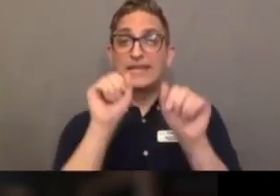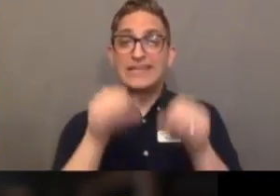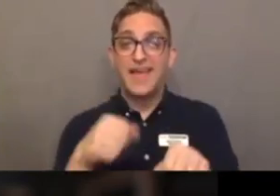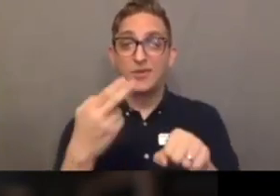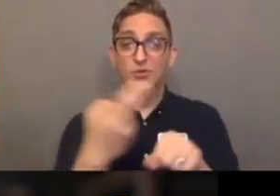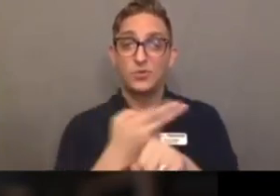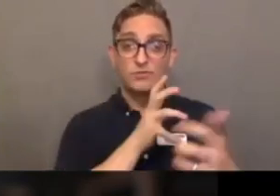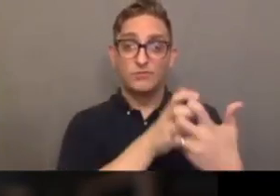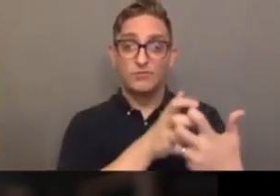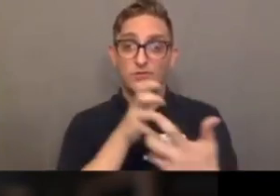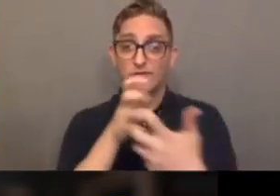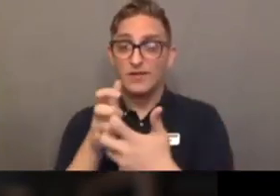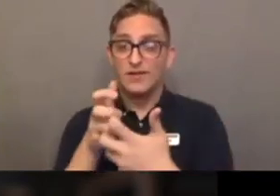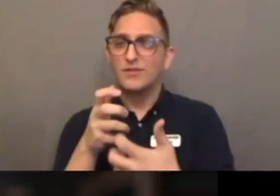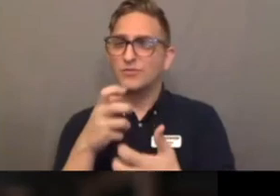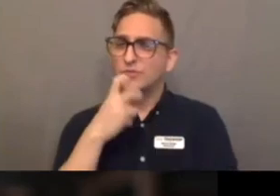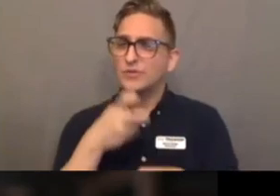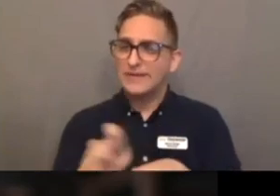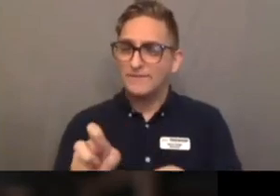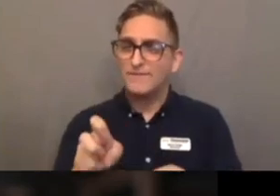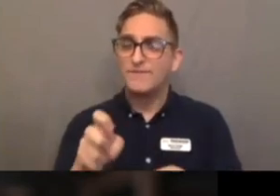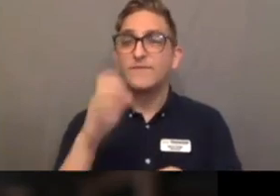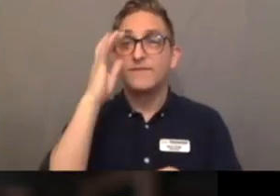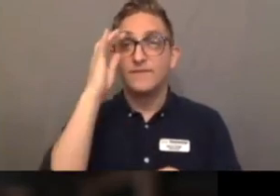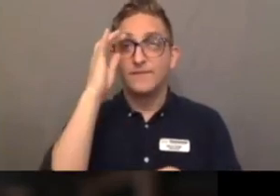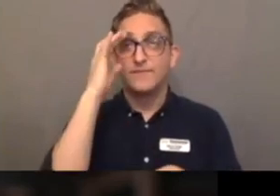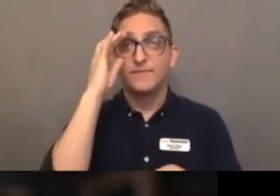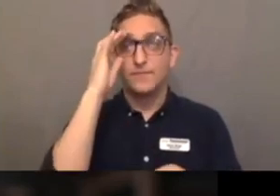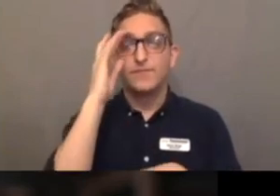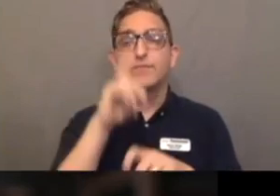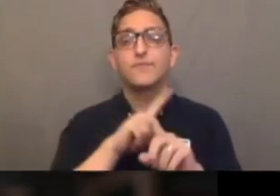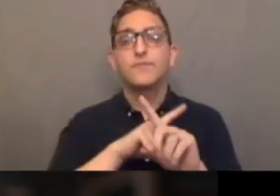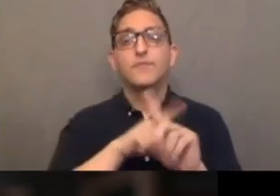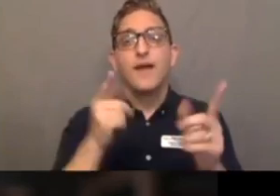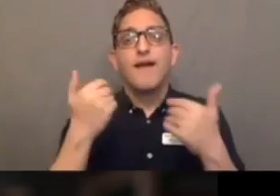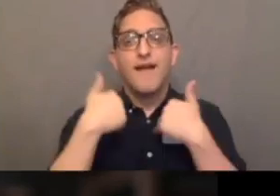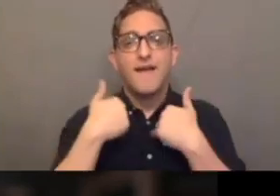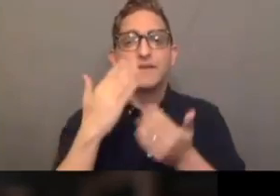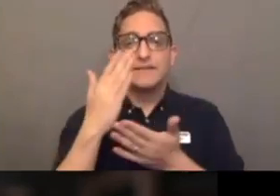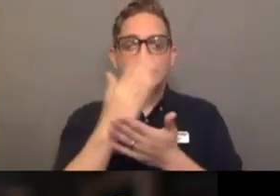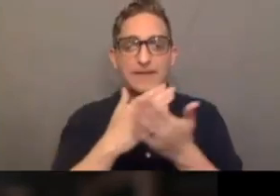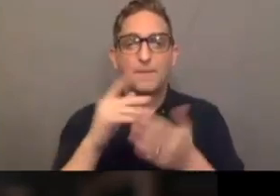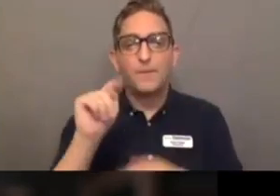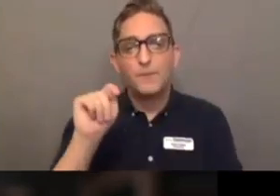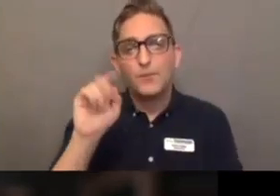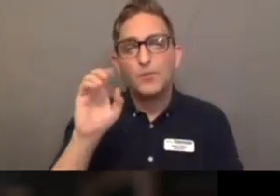quite difficult. But there are things we can do. There are tools that allow us to look